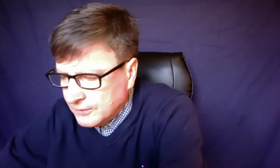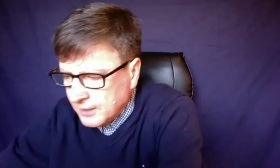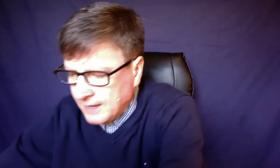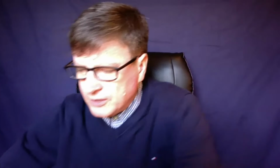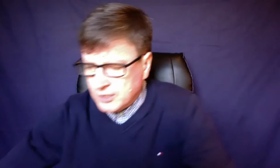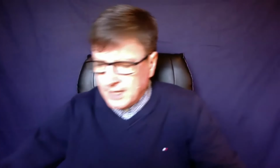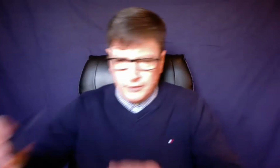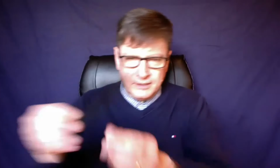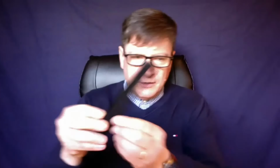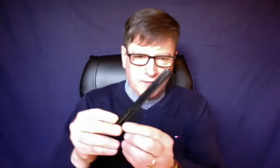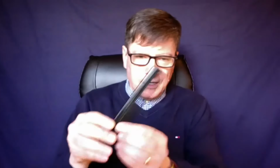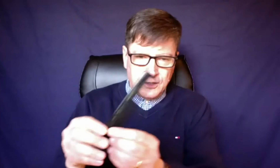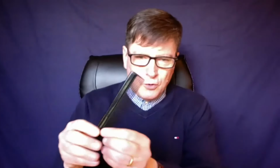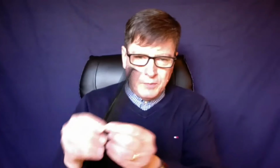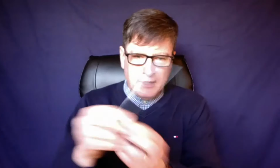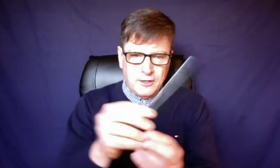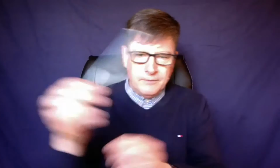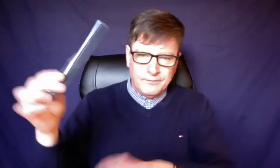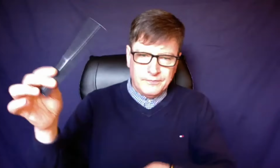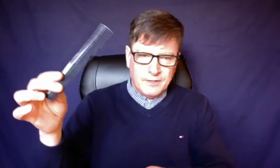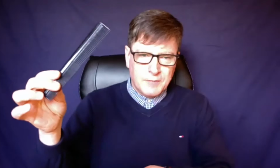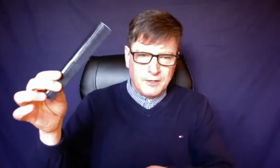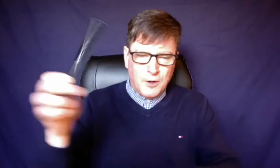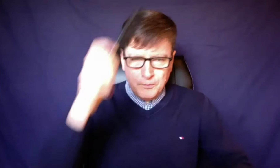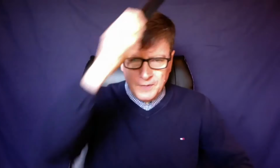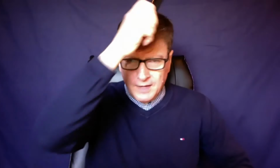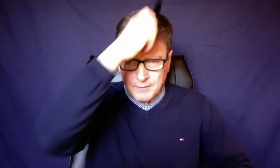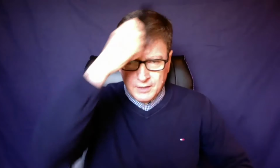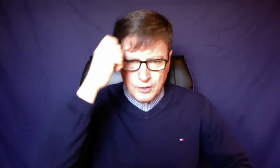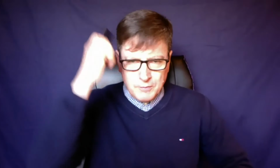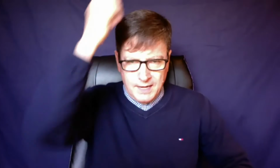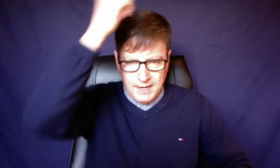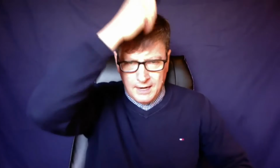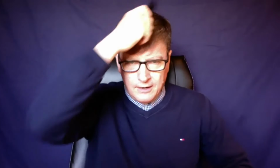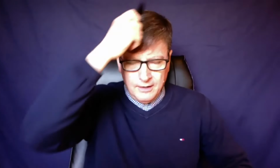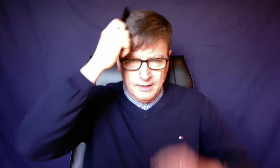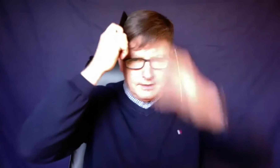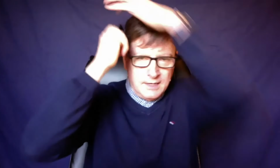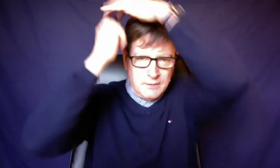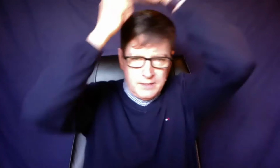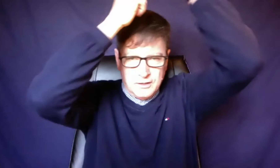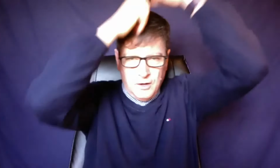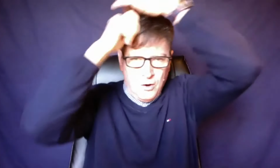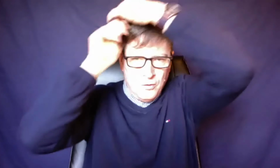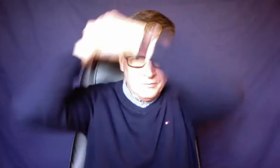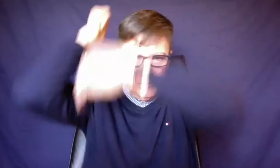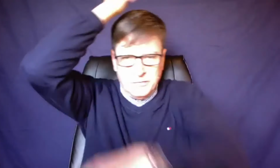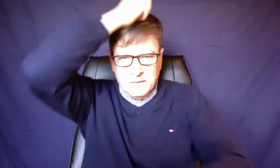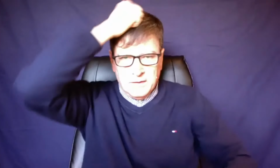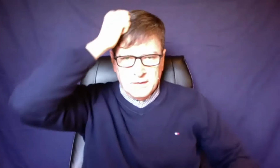child brush their teeth and take away the toothbrush and we've got the sign going. And here I've got a comb